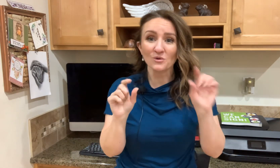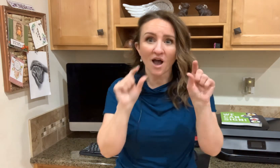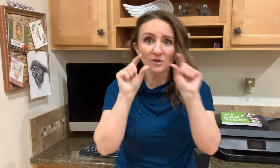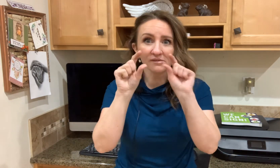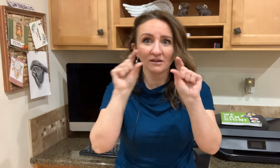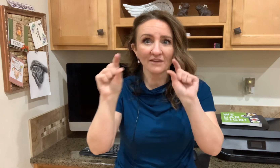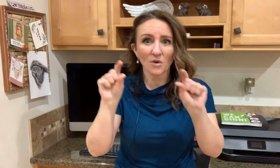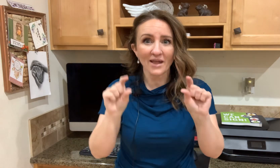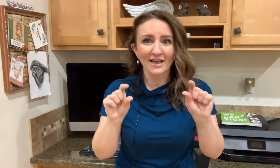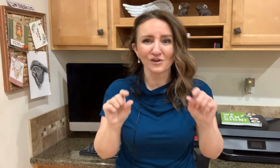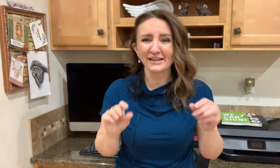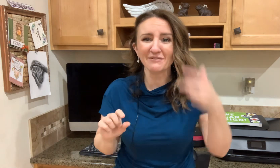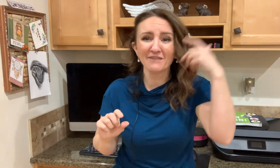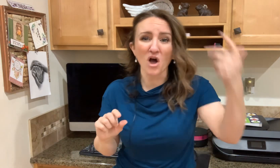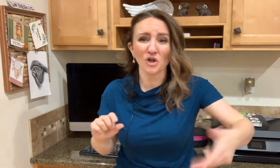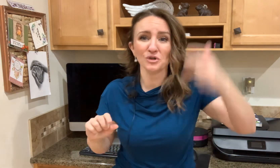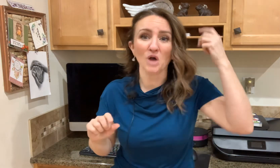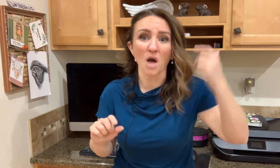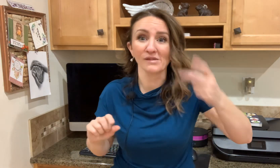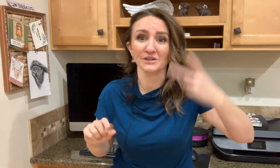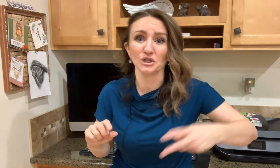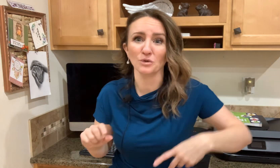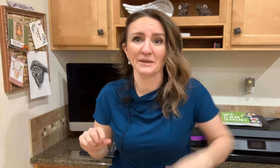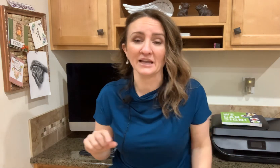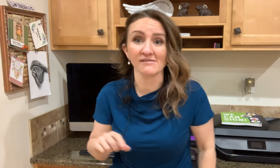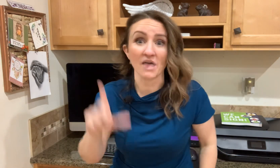got those little giveaway letters, even if all you got was the two Ps and